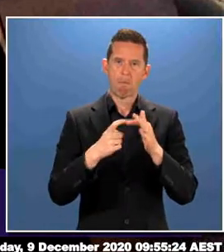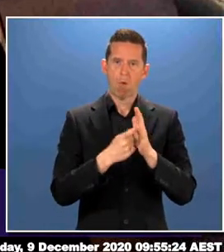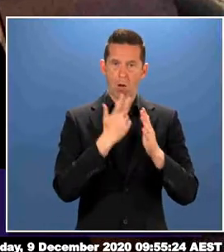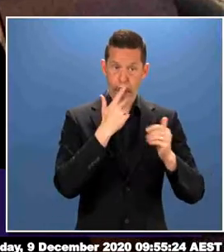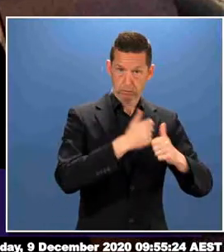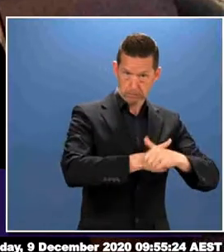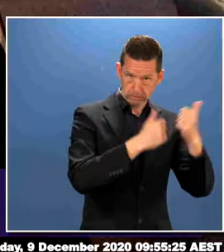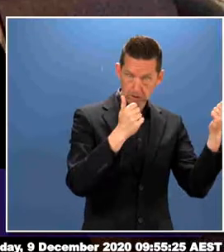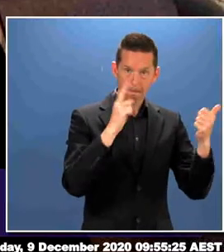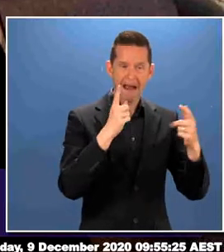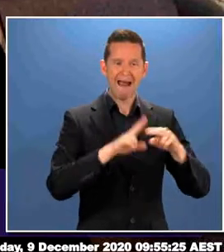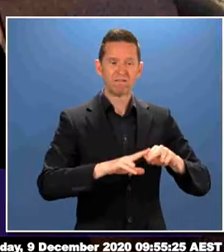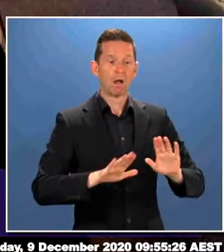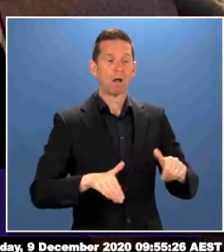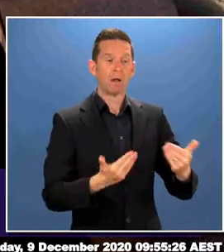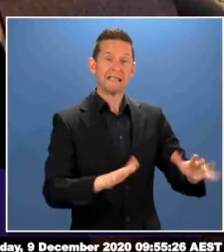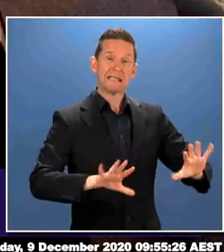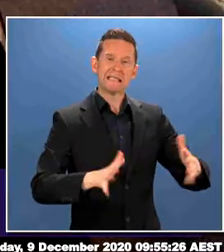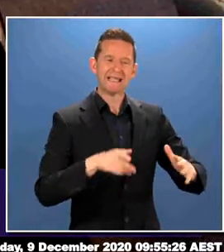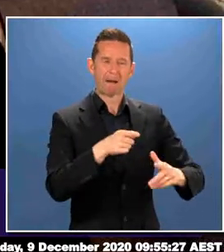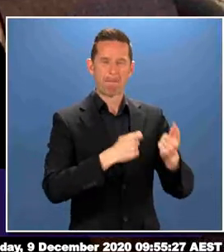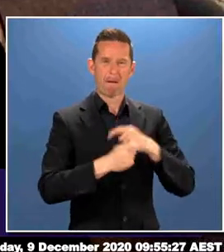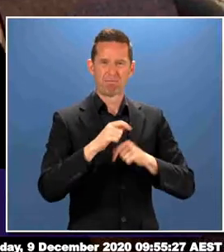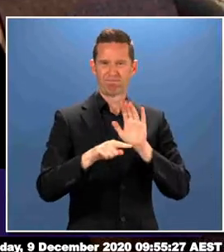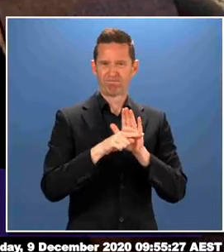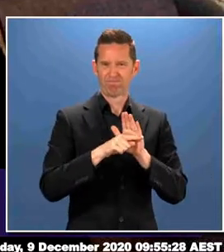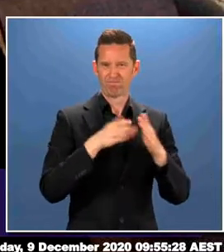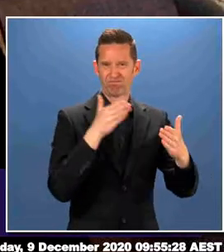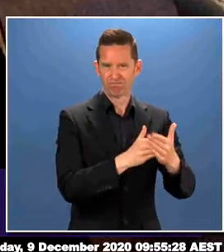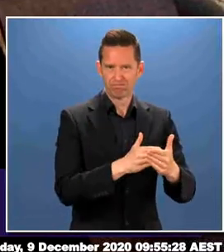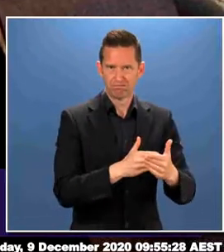it is not done well. Yes.